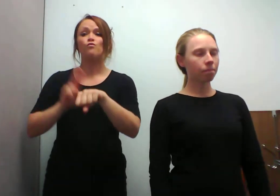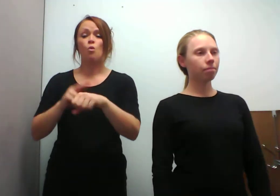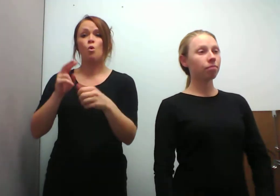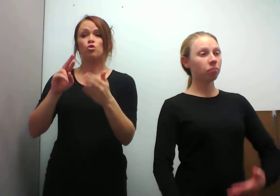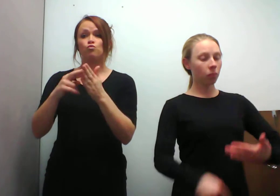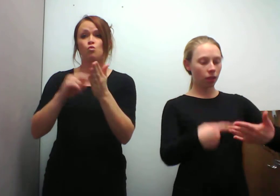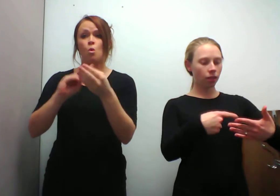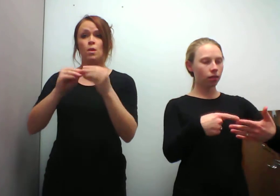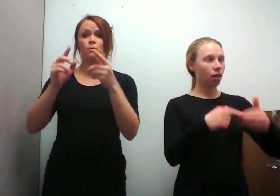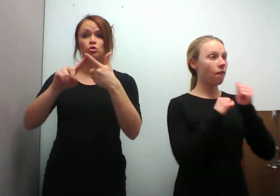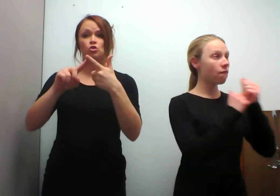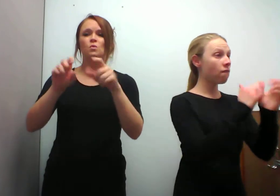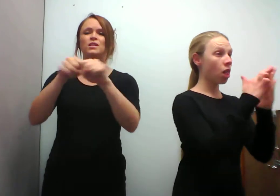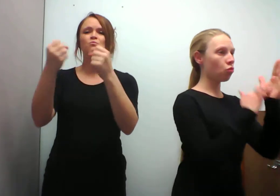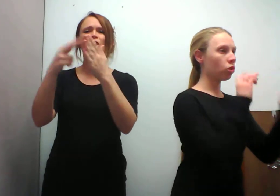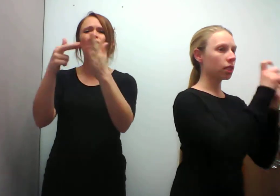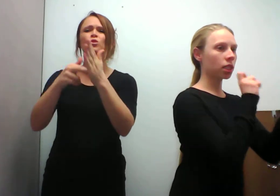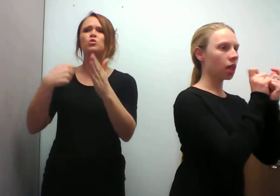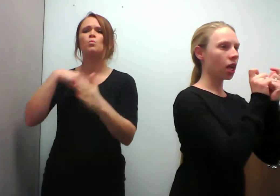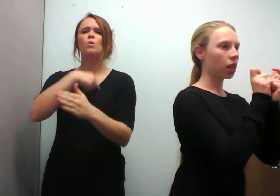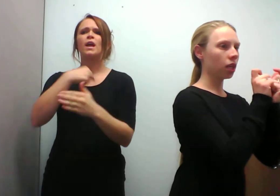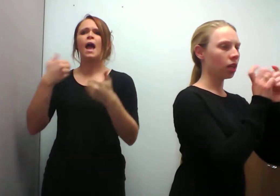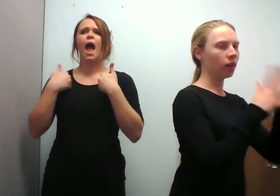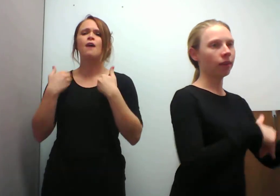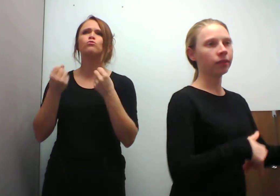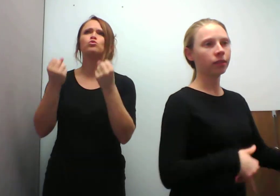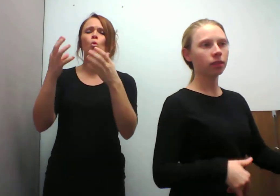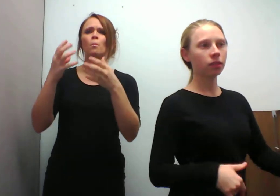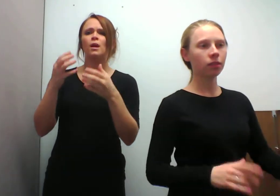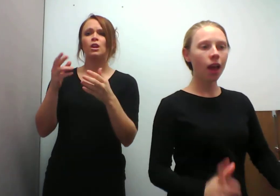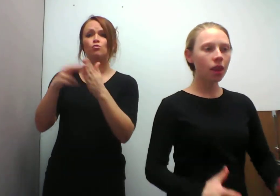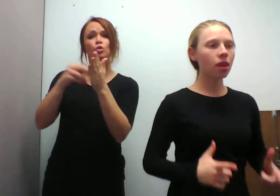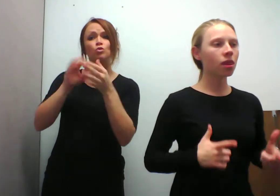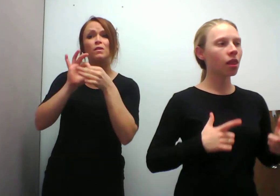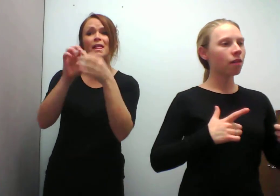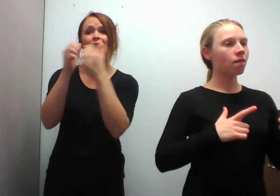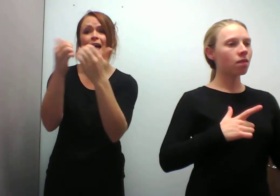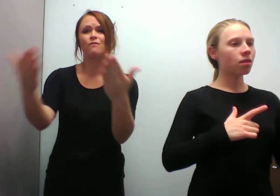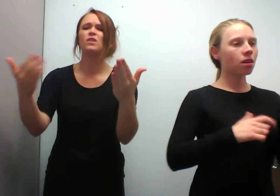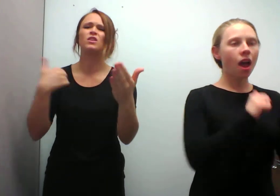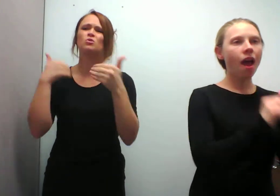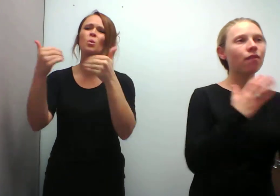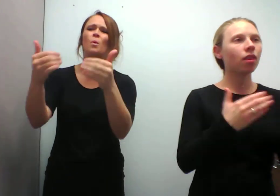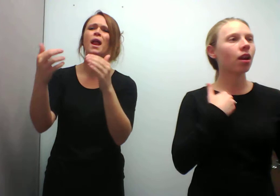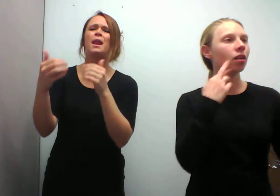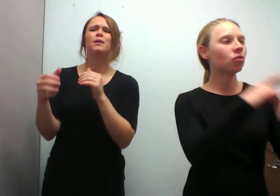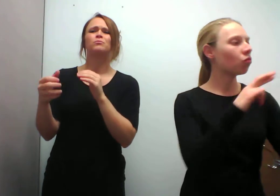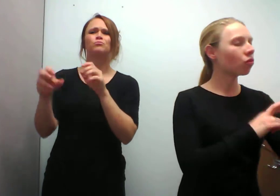break the rules we have so many rules in life about everything I say break the rules, not the law, but break the rules